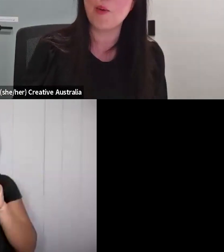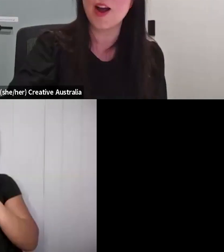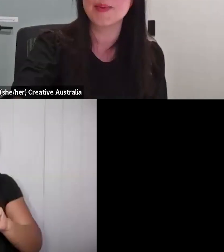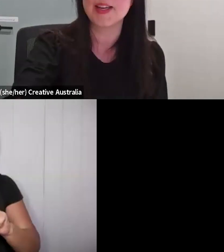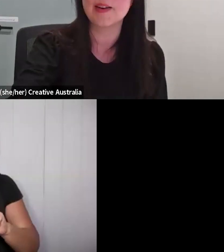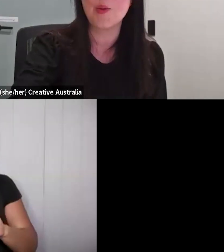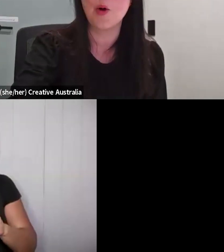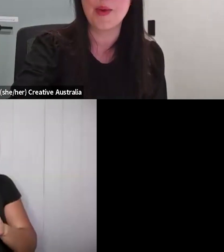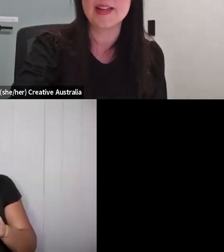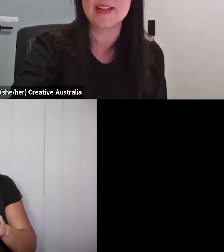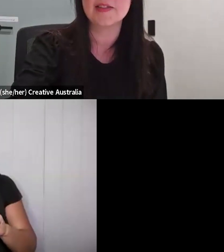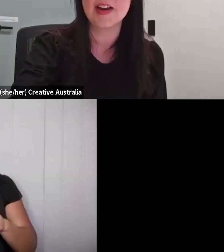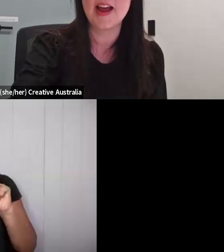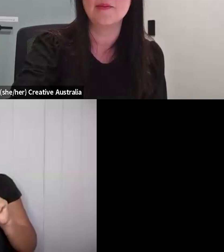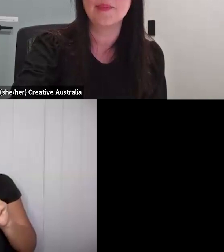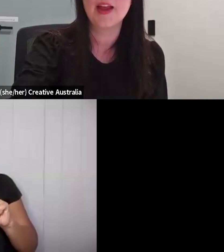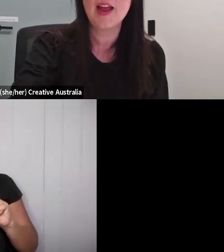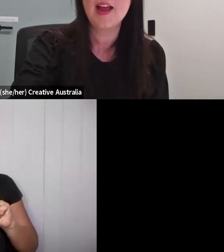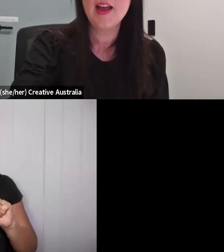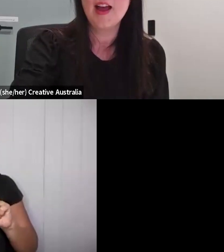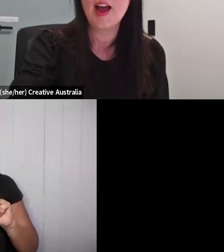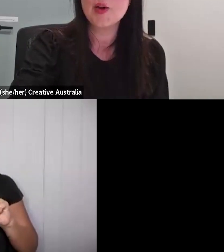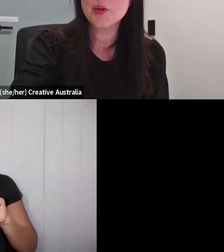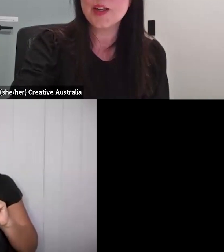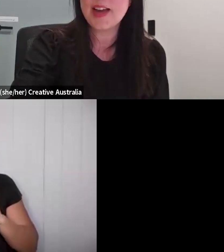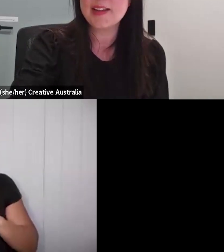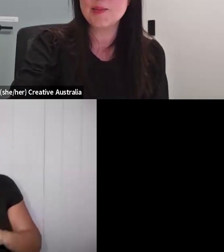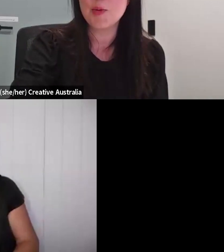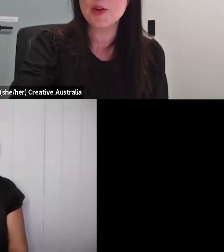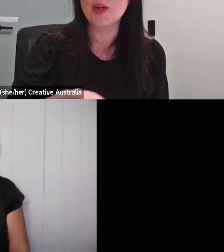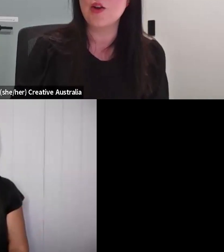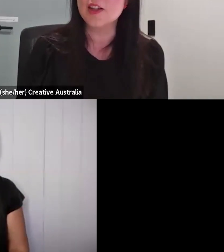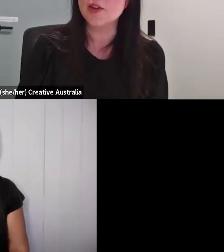what comes in and what makes sense for now. I also want to take this moment to acknowledge